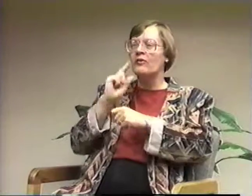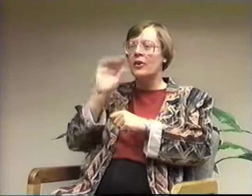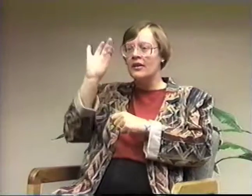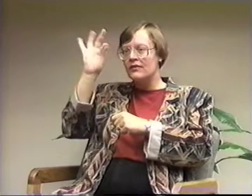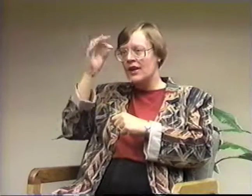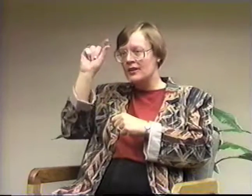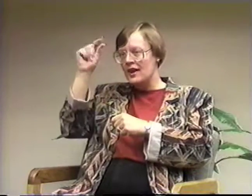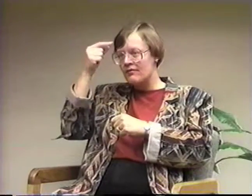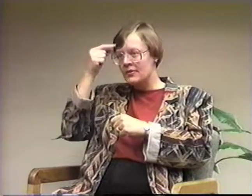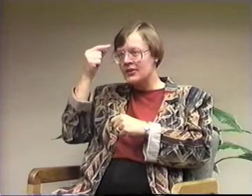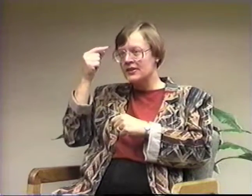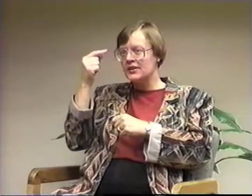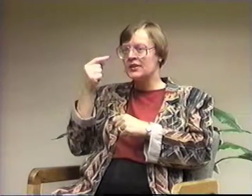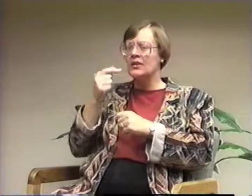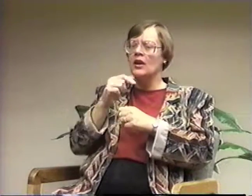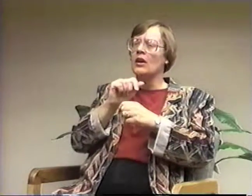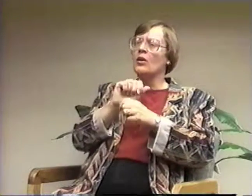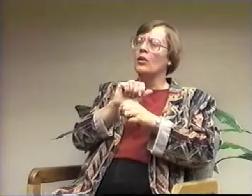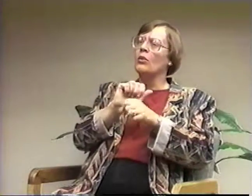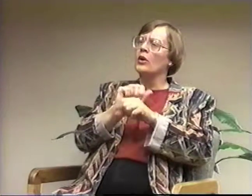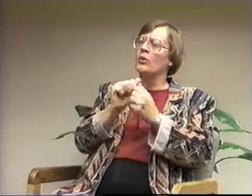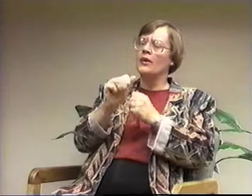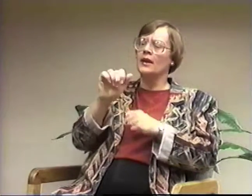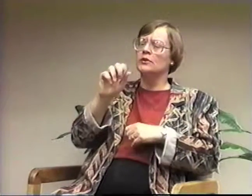So for one year, I worked for the federal government,